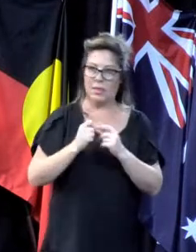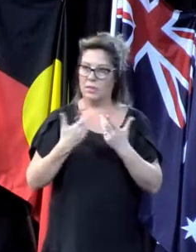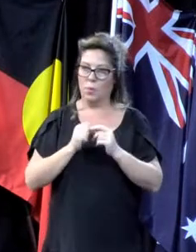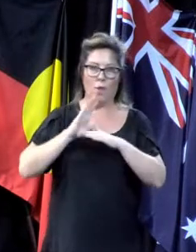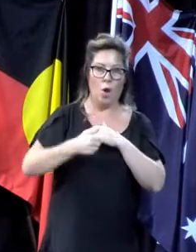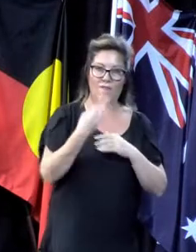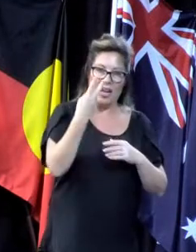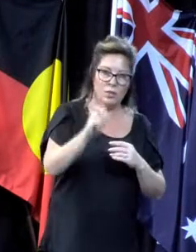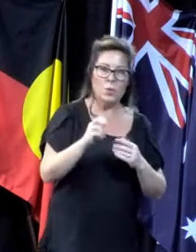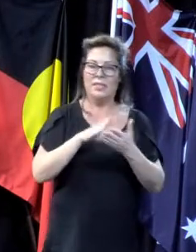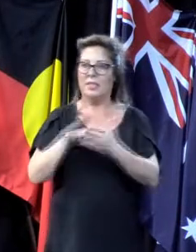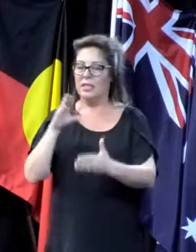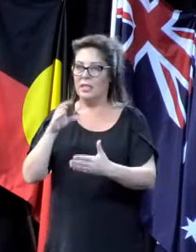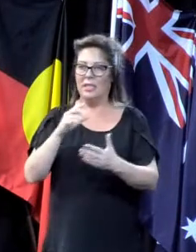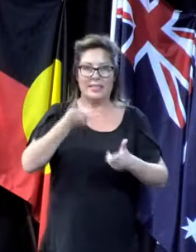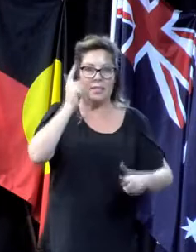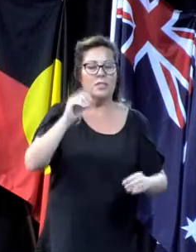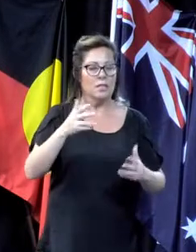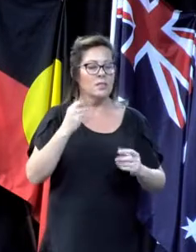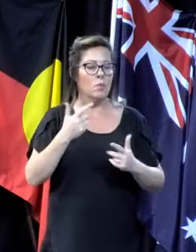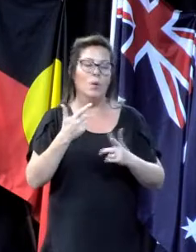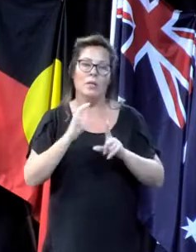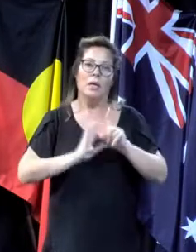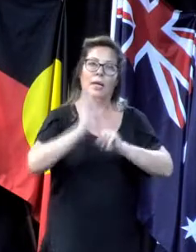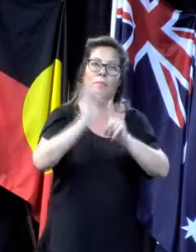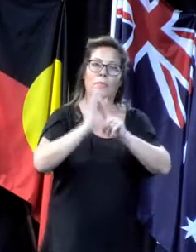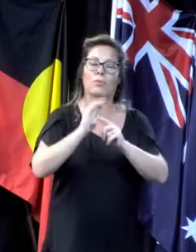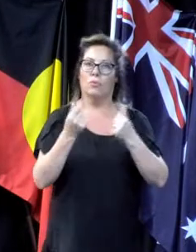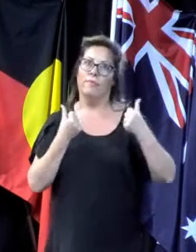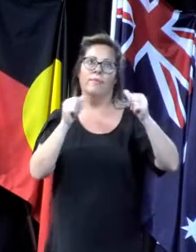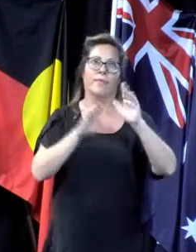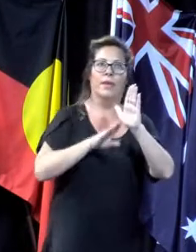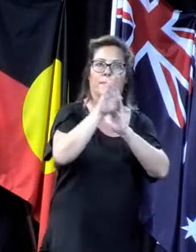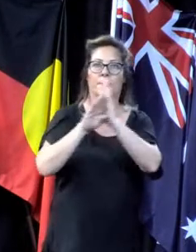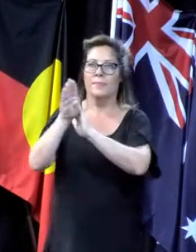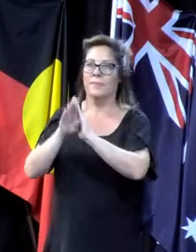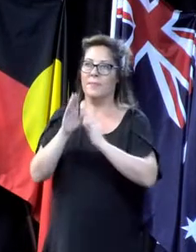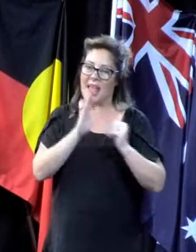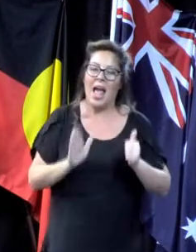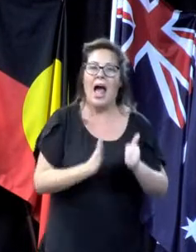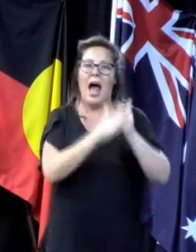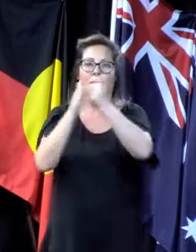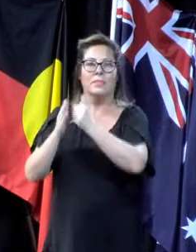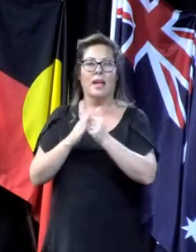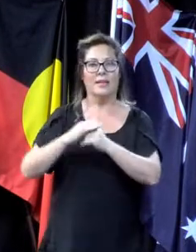in improving inclusive education. Updating the staffing model would assist by providing extra teaching staff.